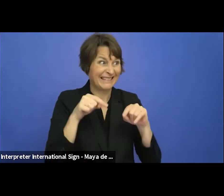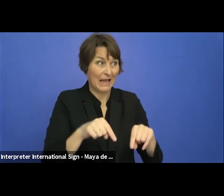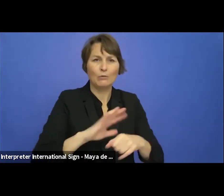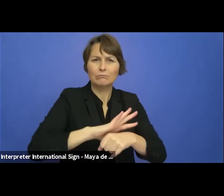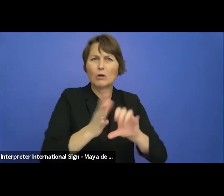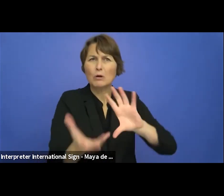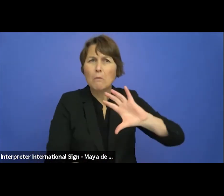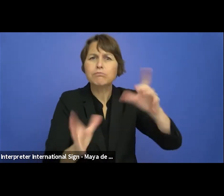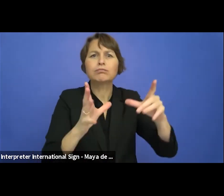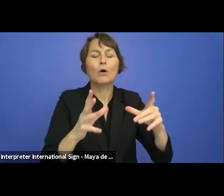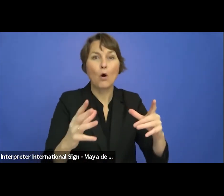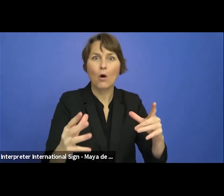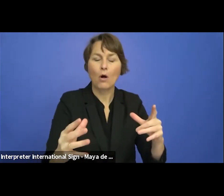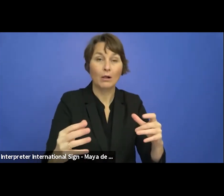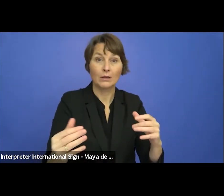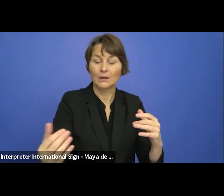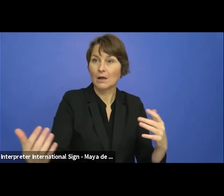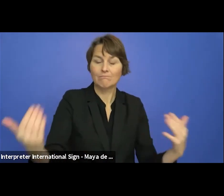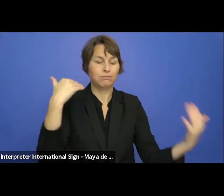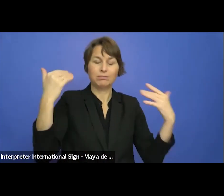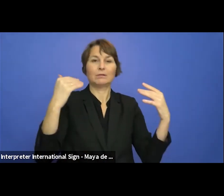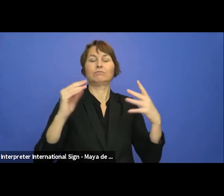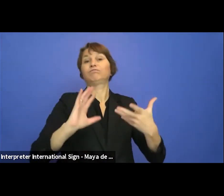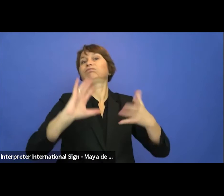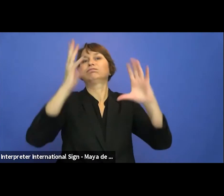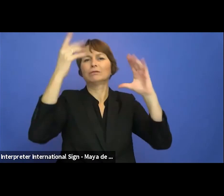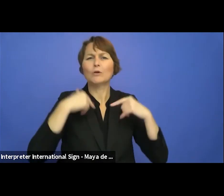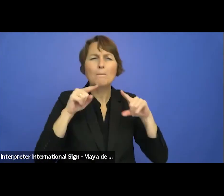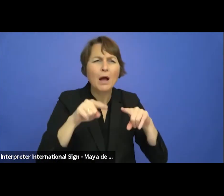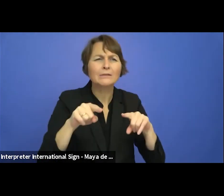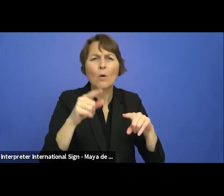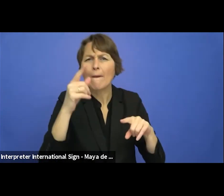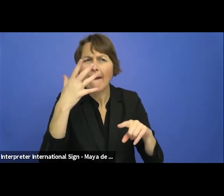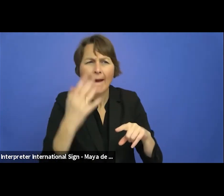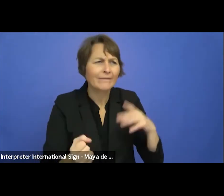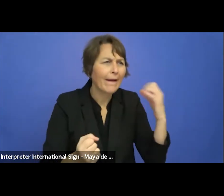to share best practices, experiences, solutions and this first European Theatre